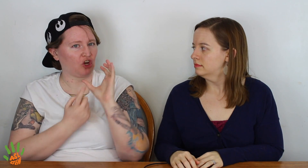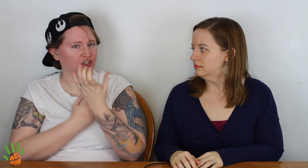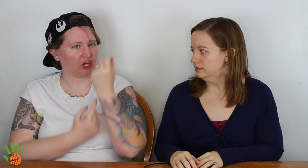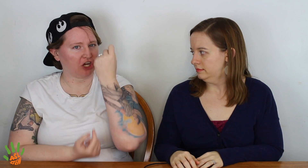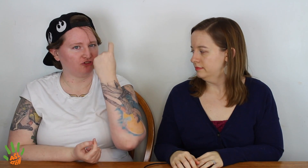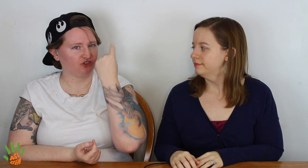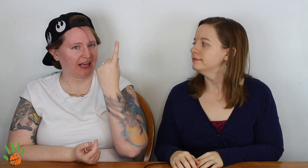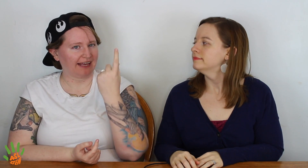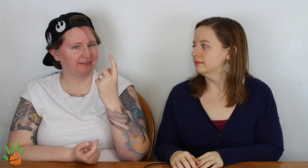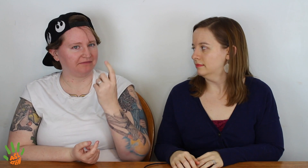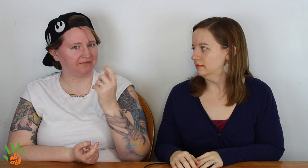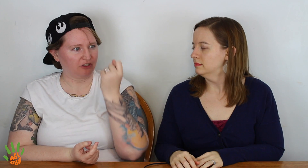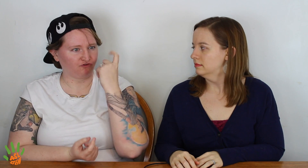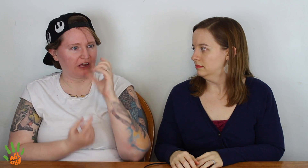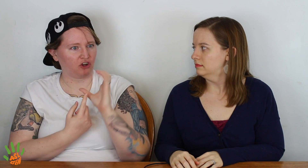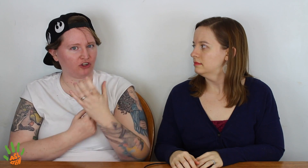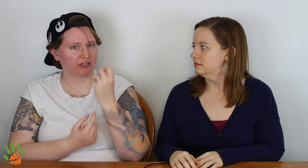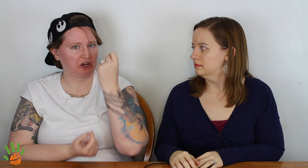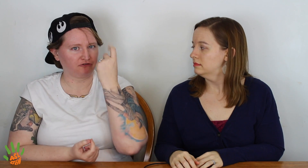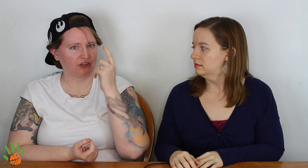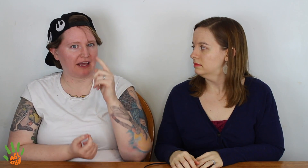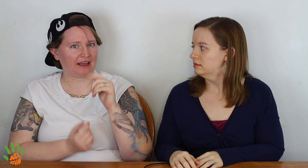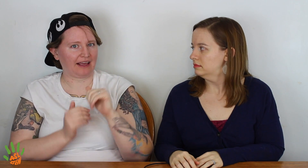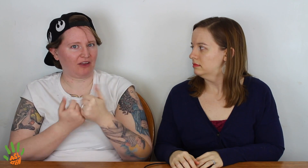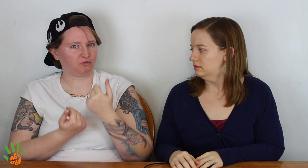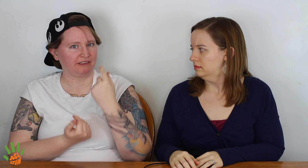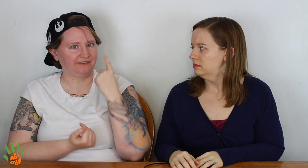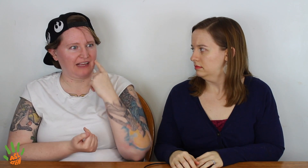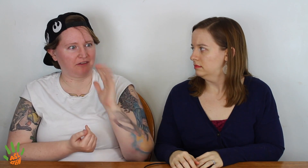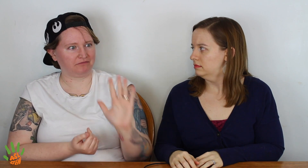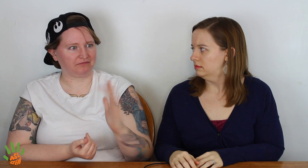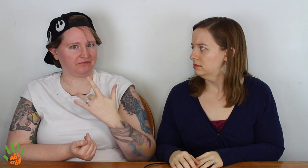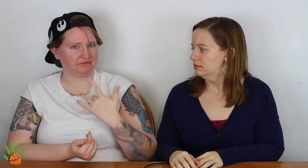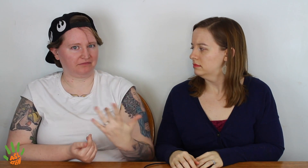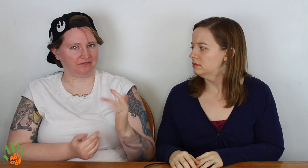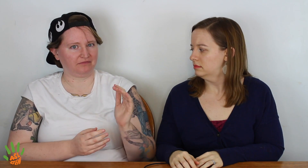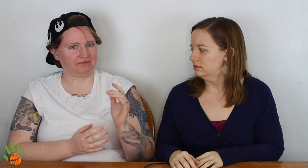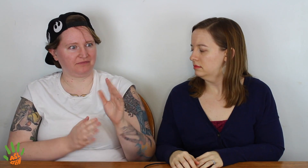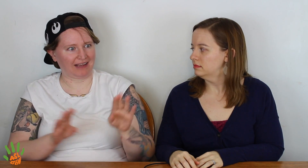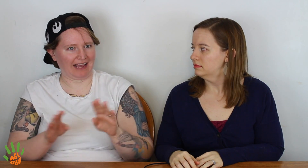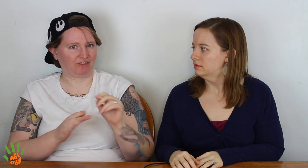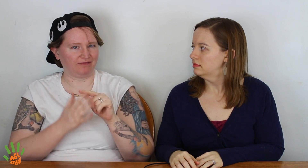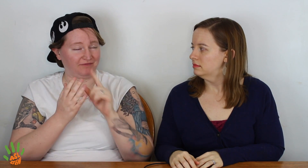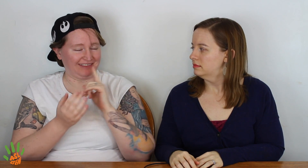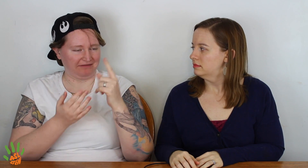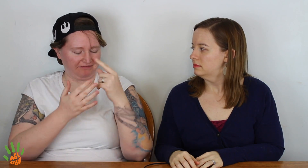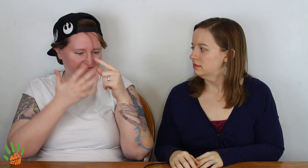You need to have cultural understanding as well. Cultural knowledge of how Deaf people are, what they behave like.